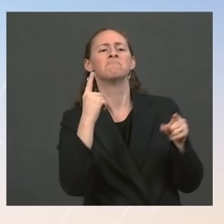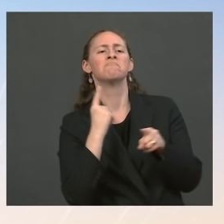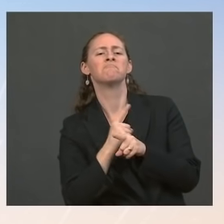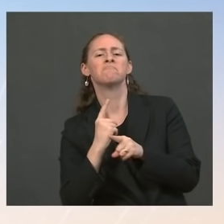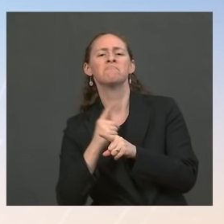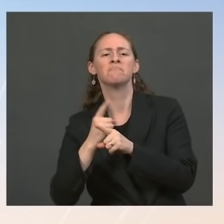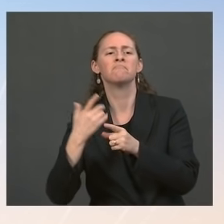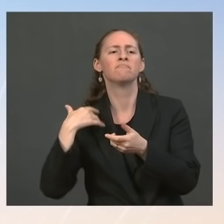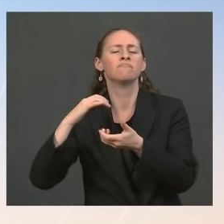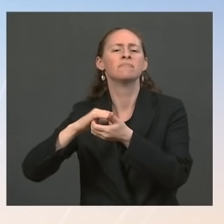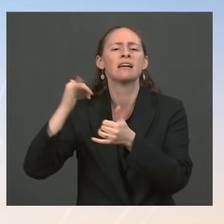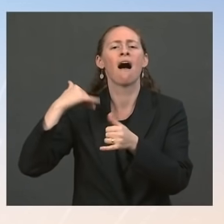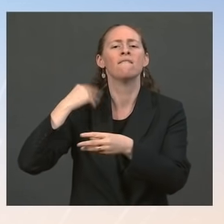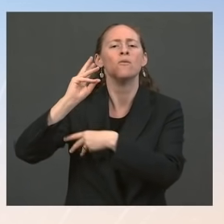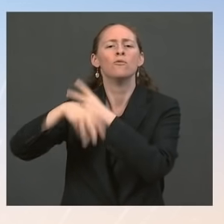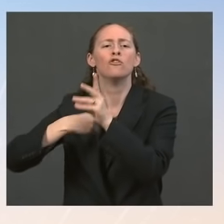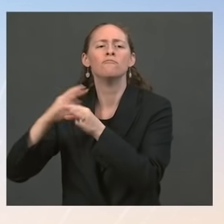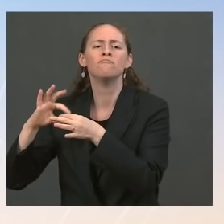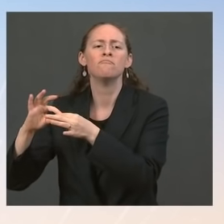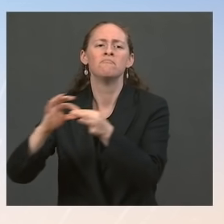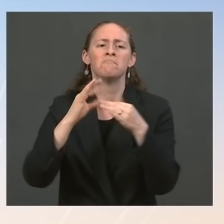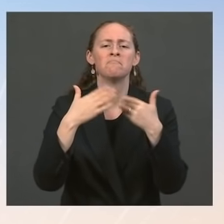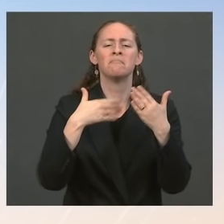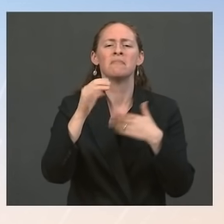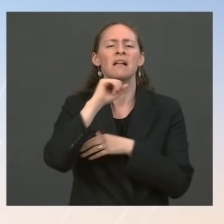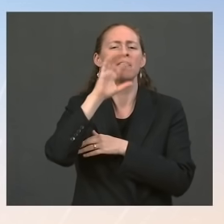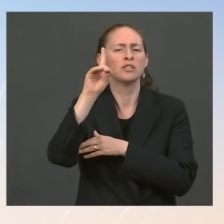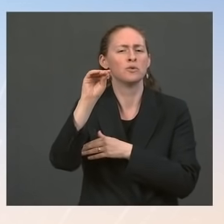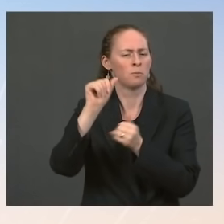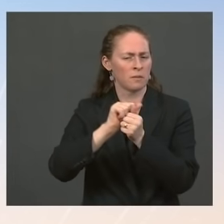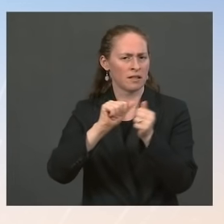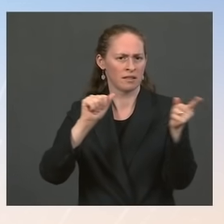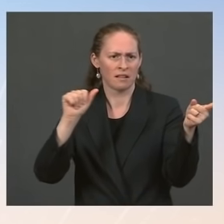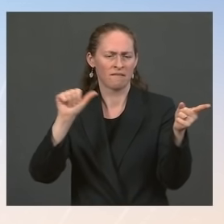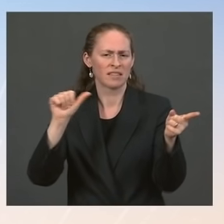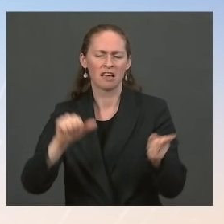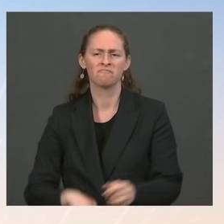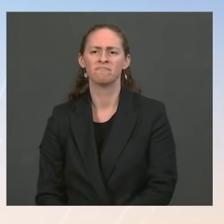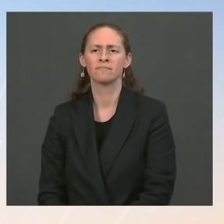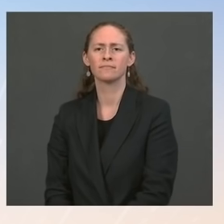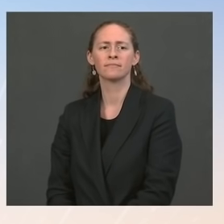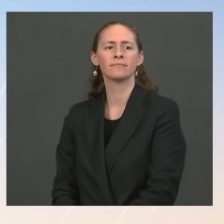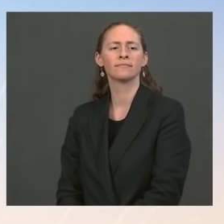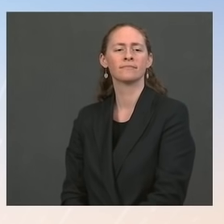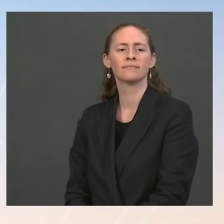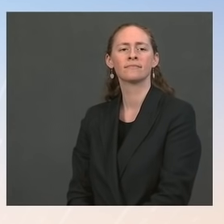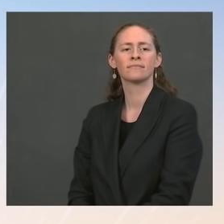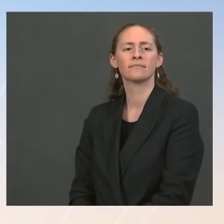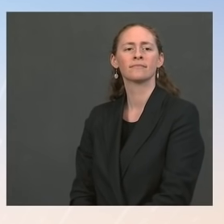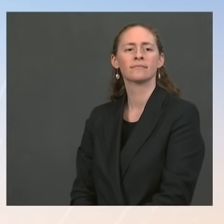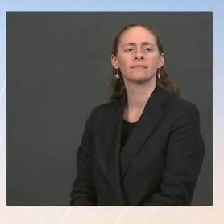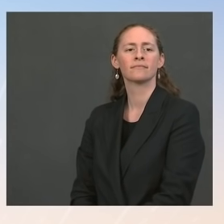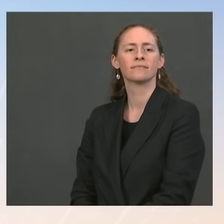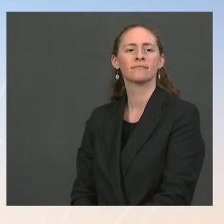even as it relates to Afghanistan. What was the first part of your question? The Press: Well, so, General Milley specifically said that he believed that it was a mistake for there